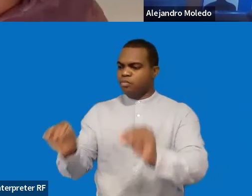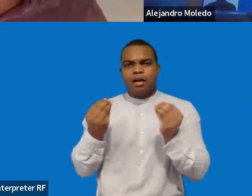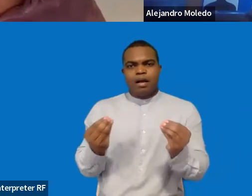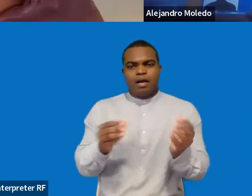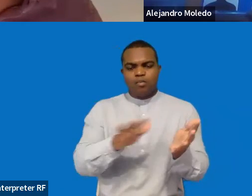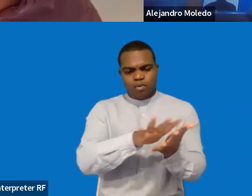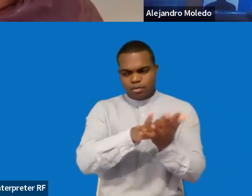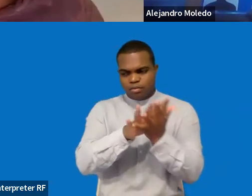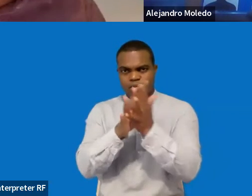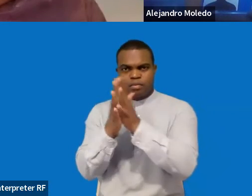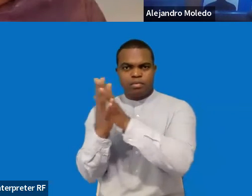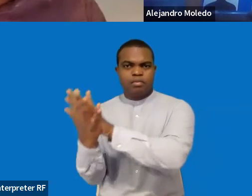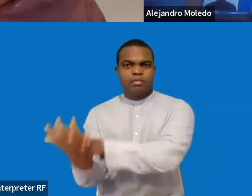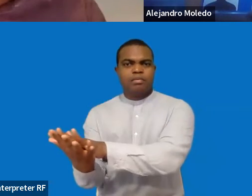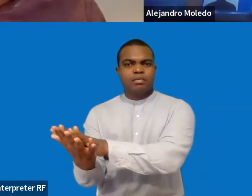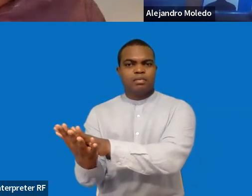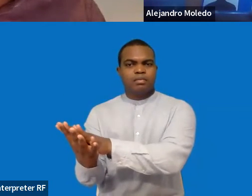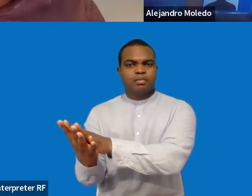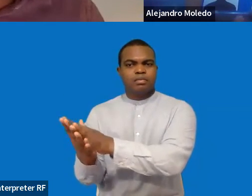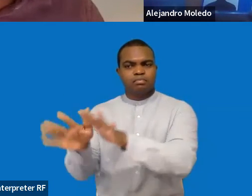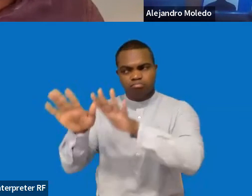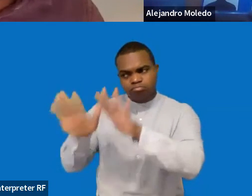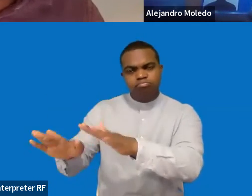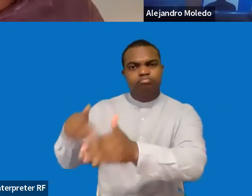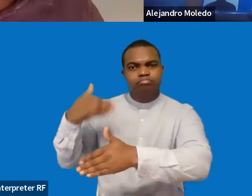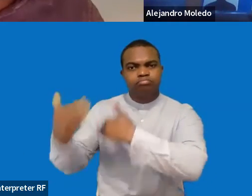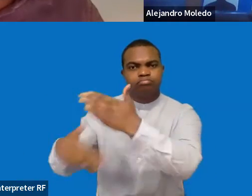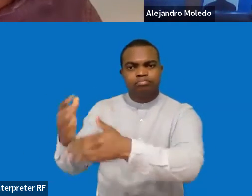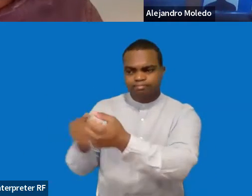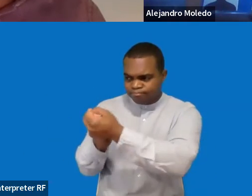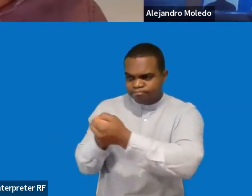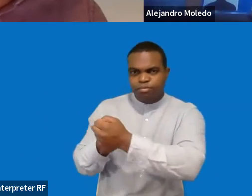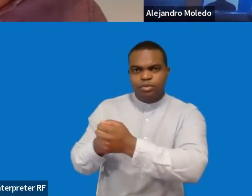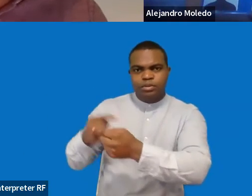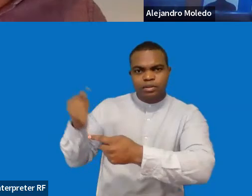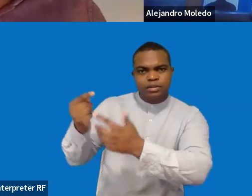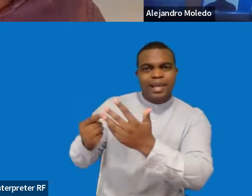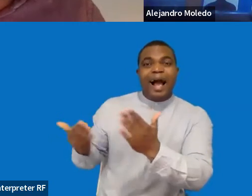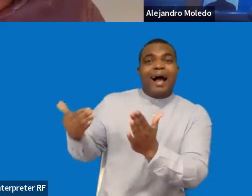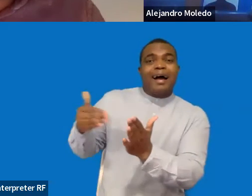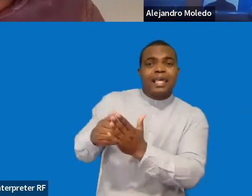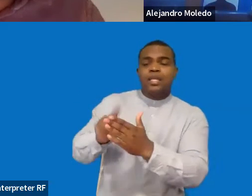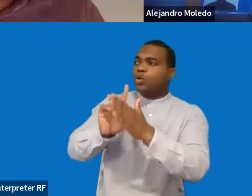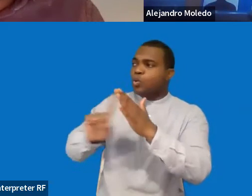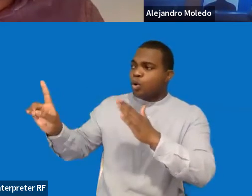by your new country of residence, the Disability Card should grant you the support you need